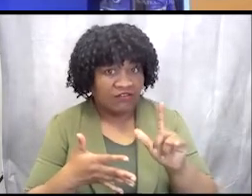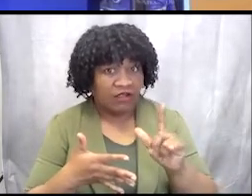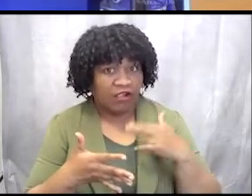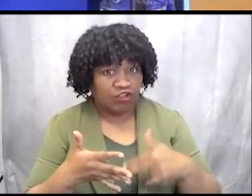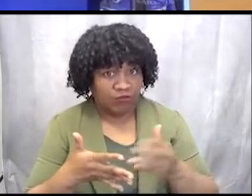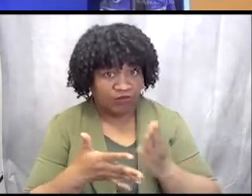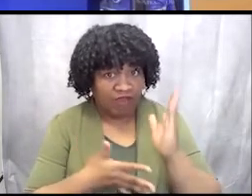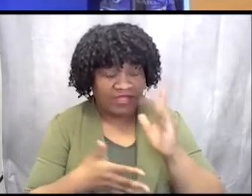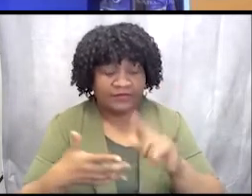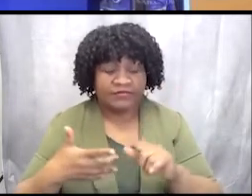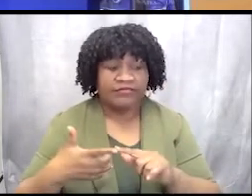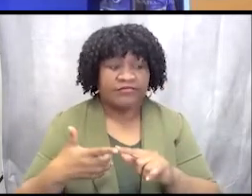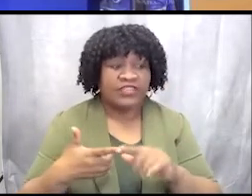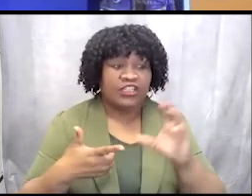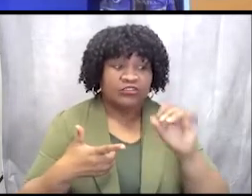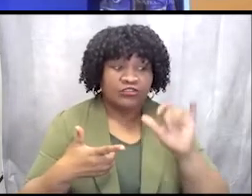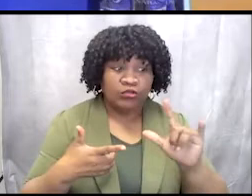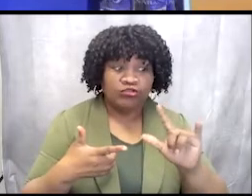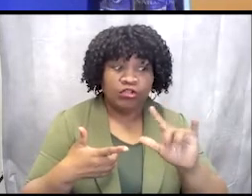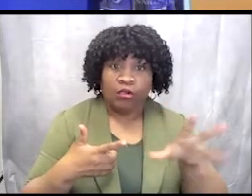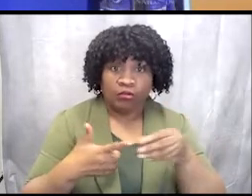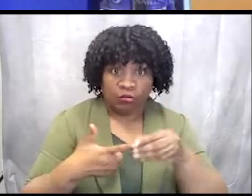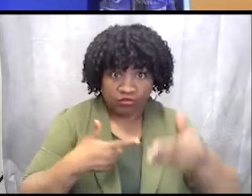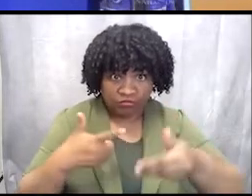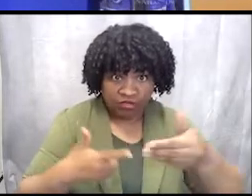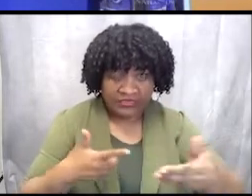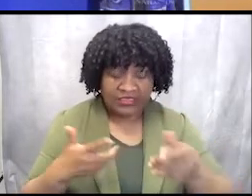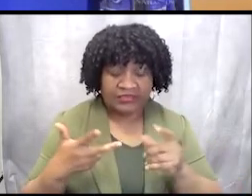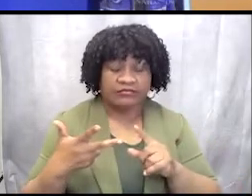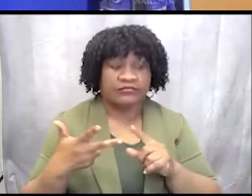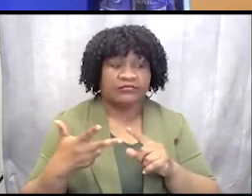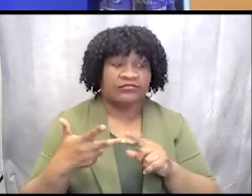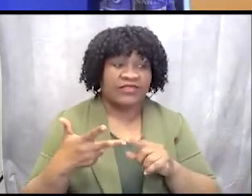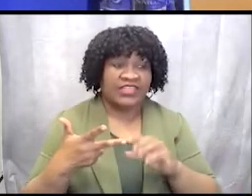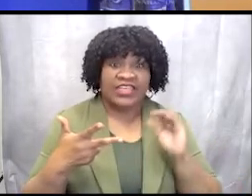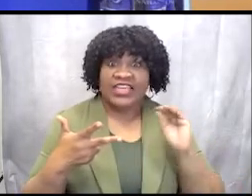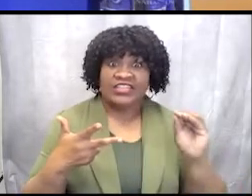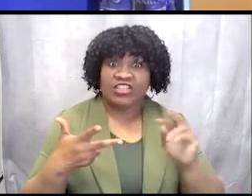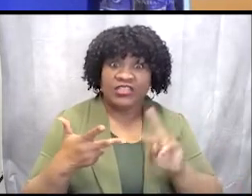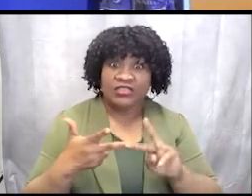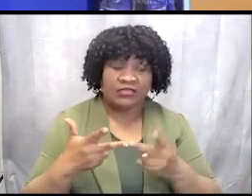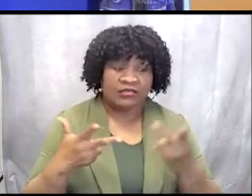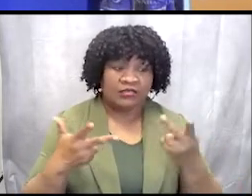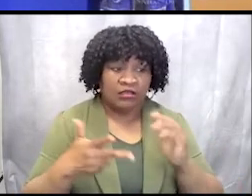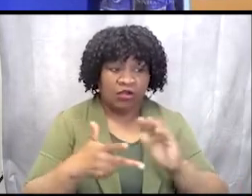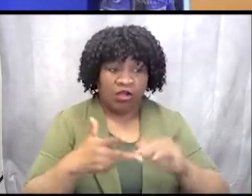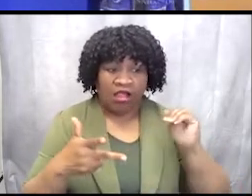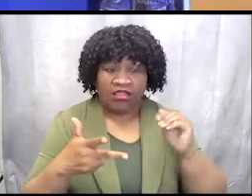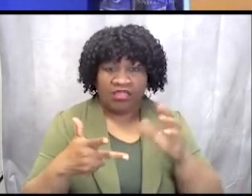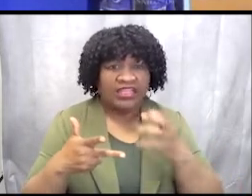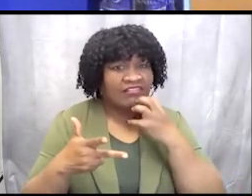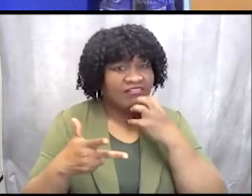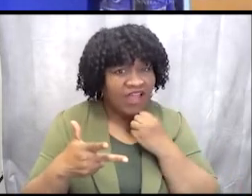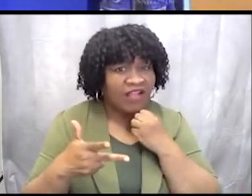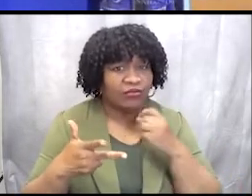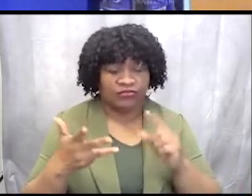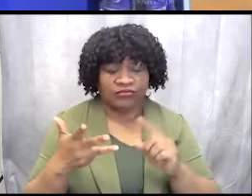two, education as a social and cultural process, three, education is a calling and valued profession,